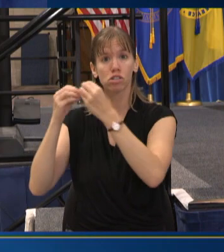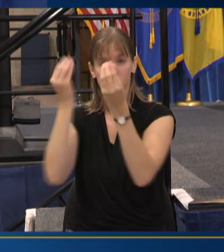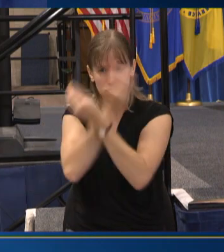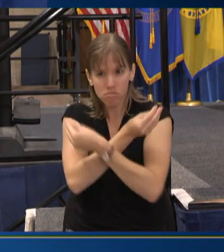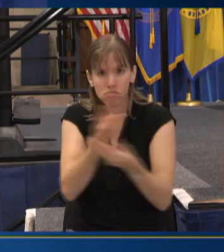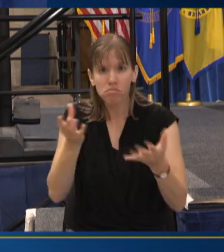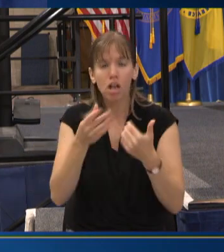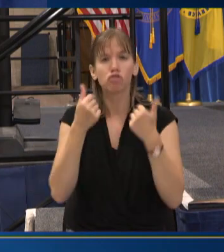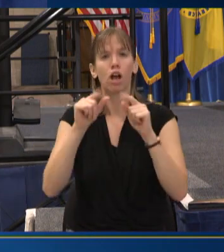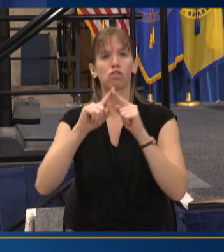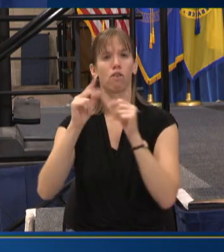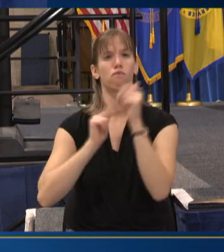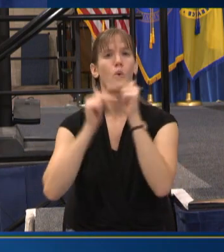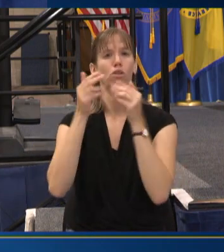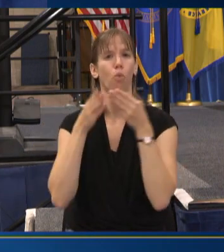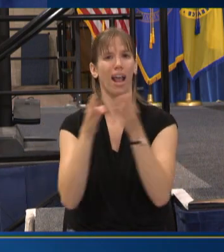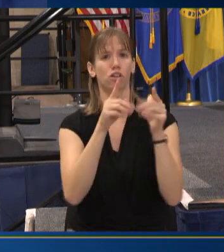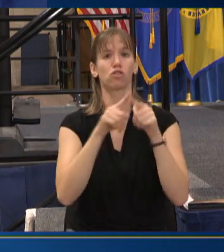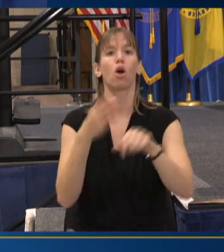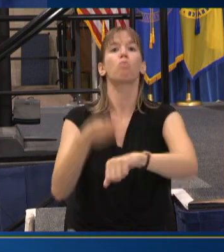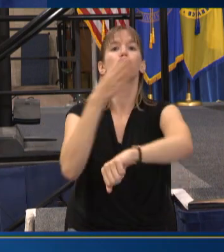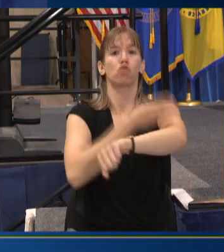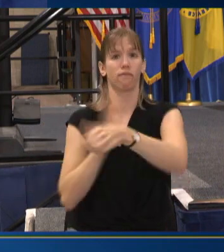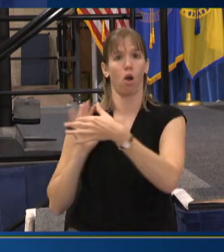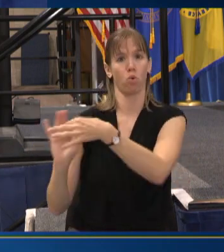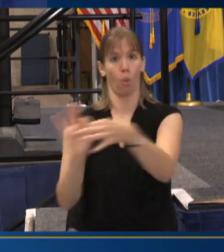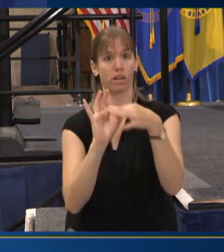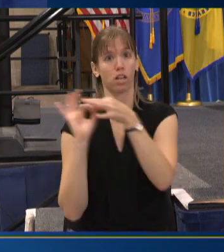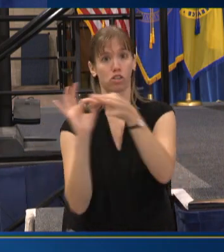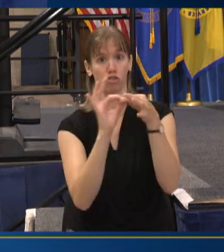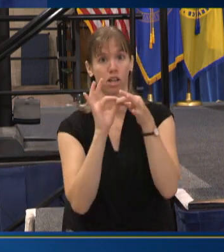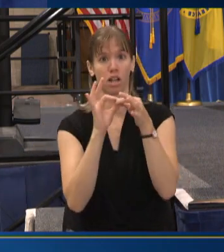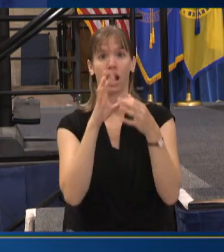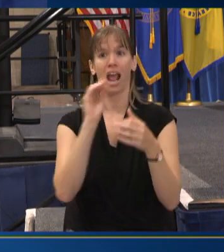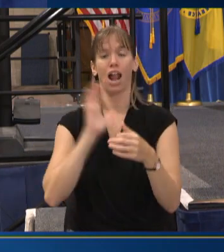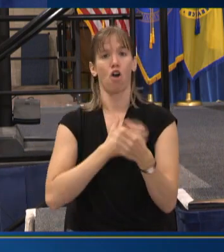improve coordination and effectiveness of our federal efforts to protect communities